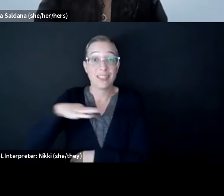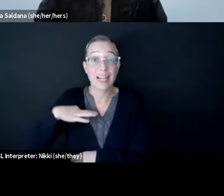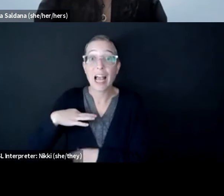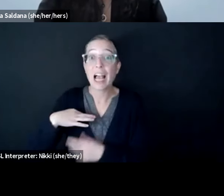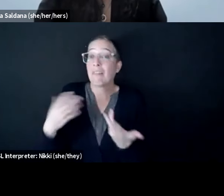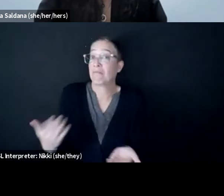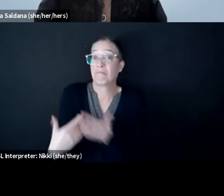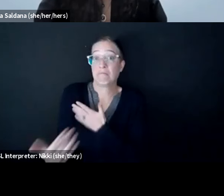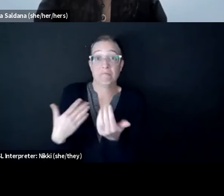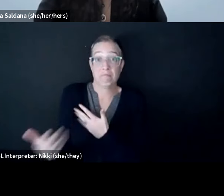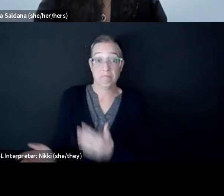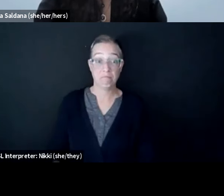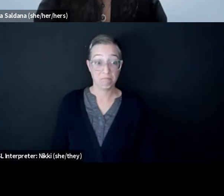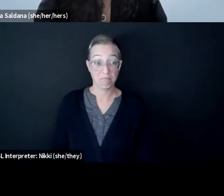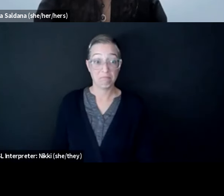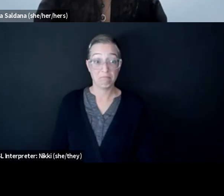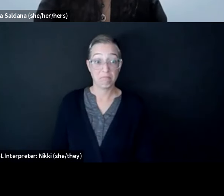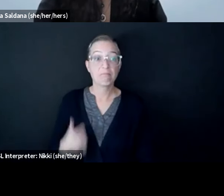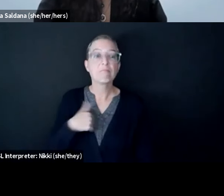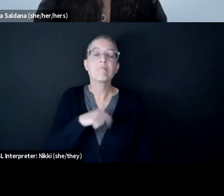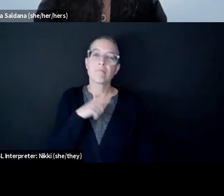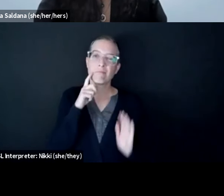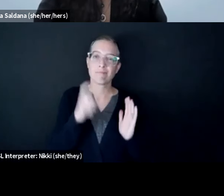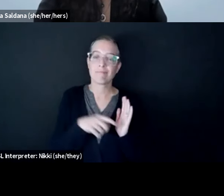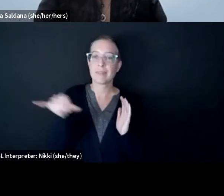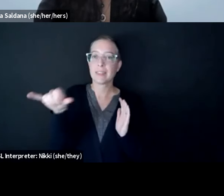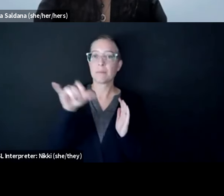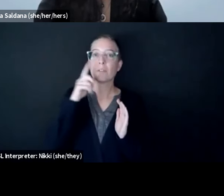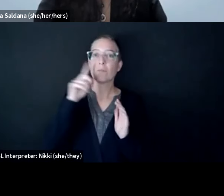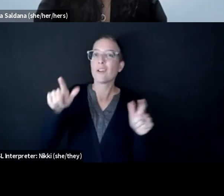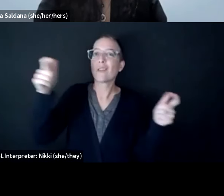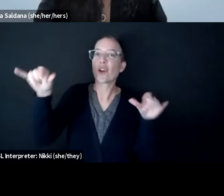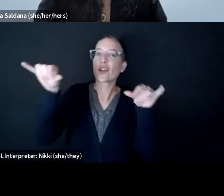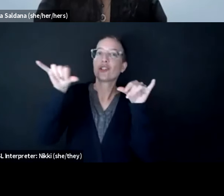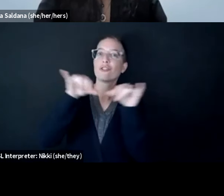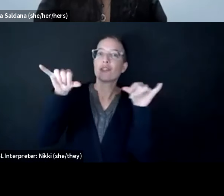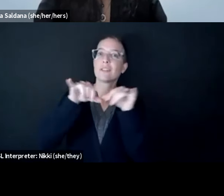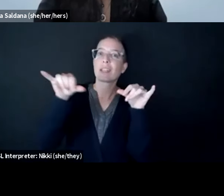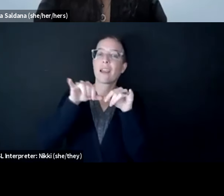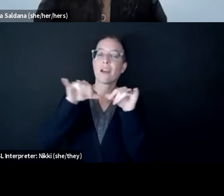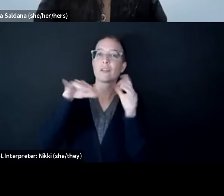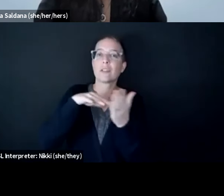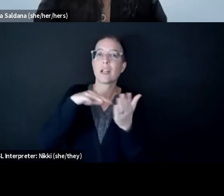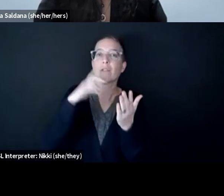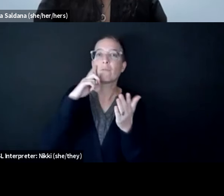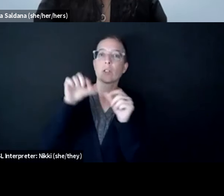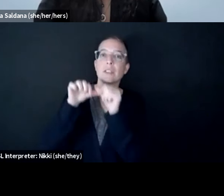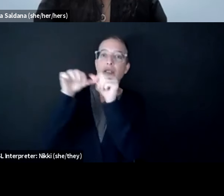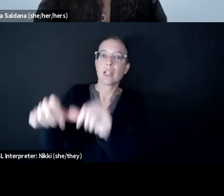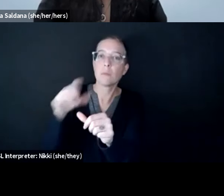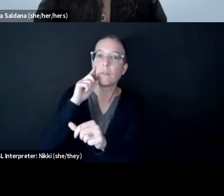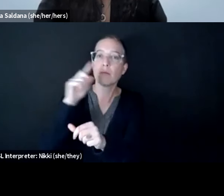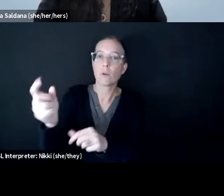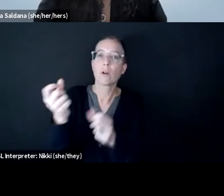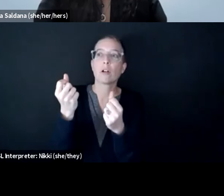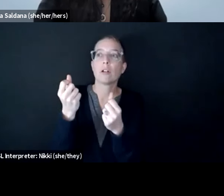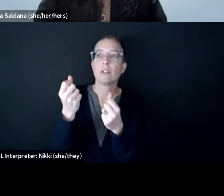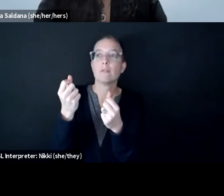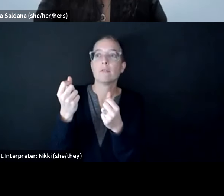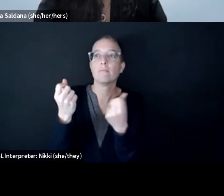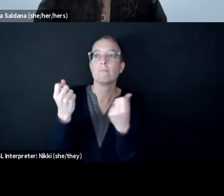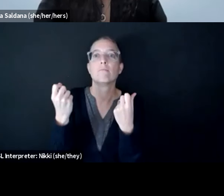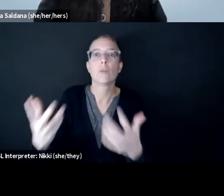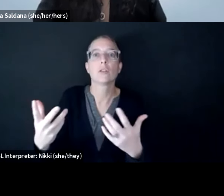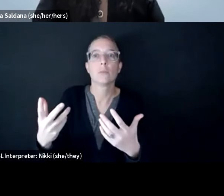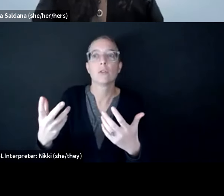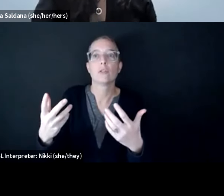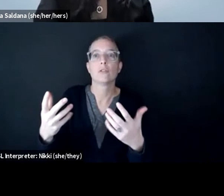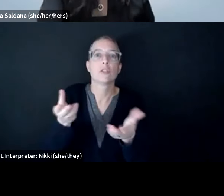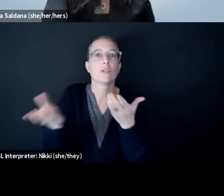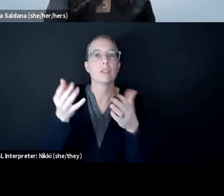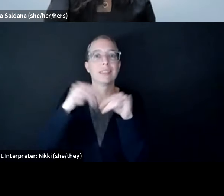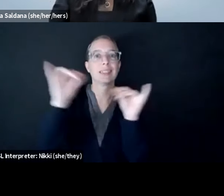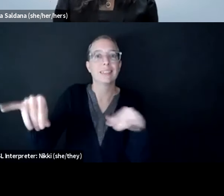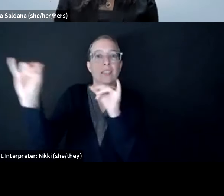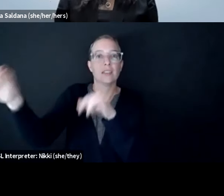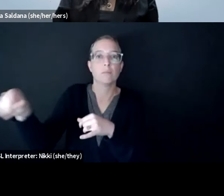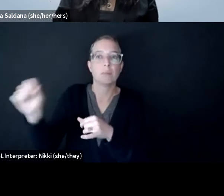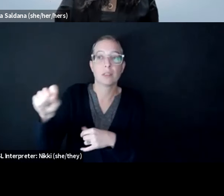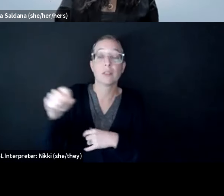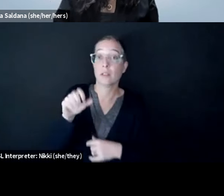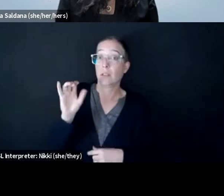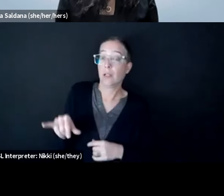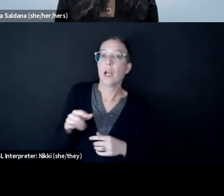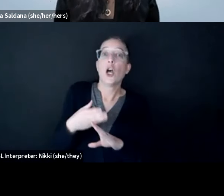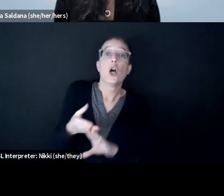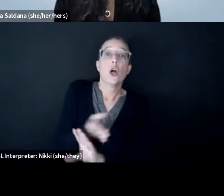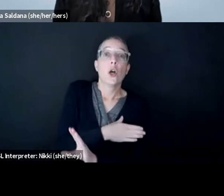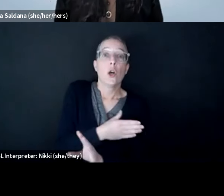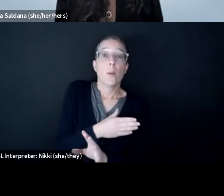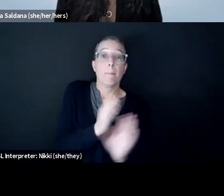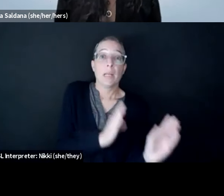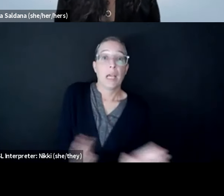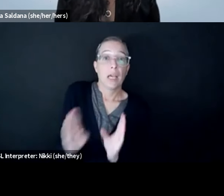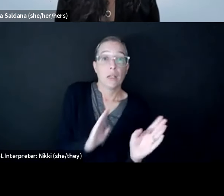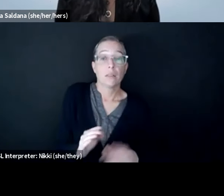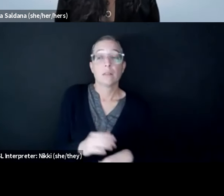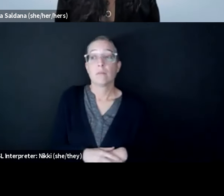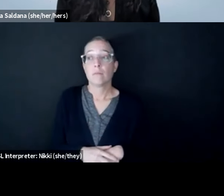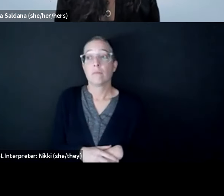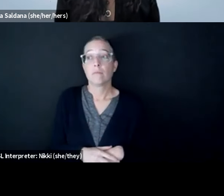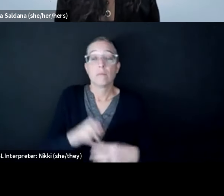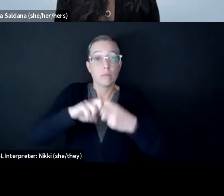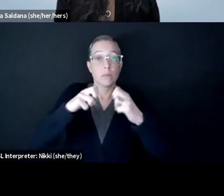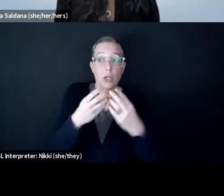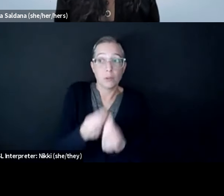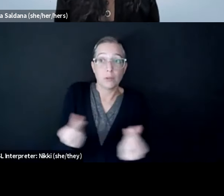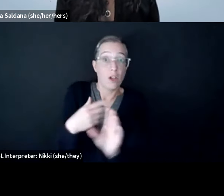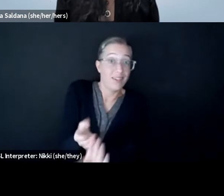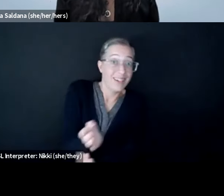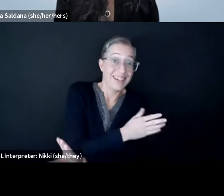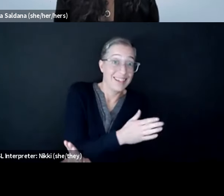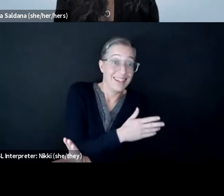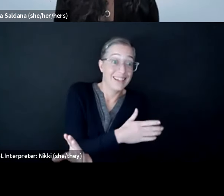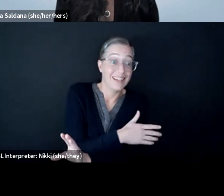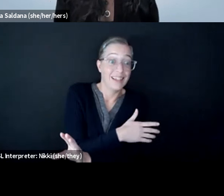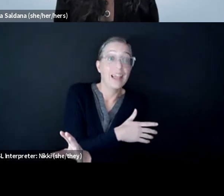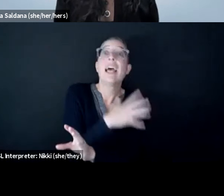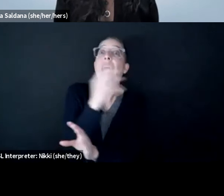Greg Aarons (he/his): That and we found something similar in a large scale study of sustainment of have a practice across multiple service systems that that proactive planning Problem Solving commitment to the project at the higher level, where there was.